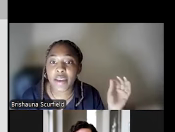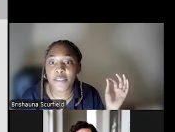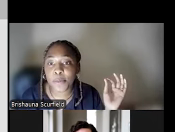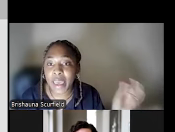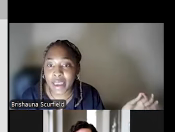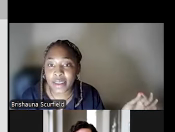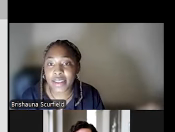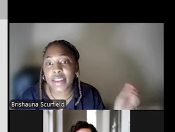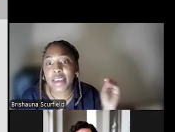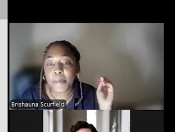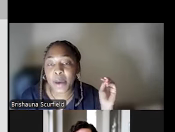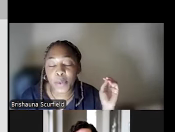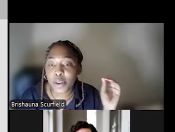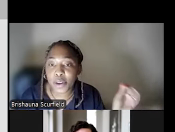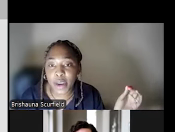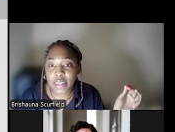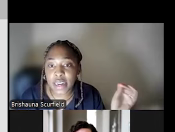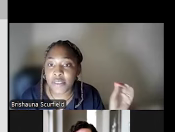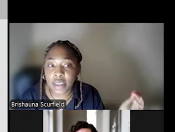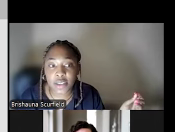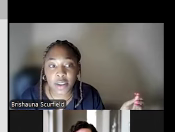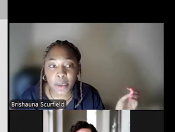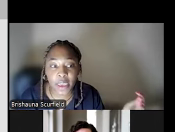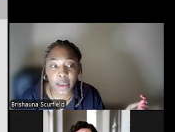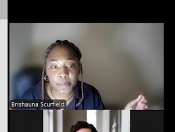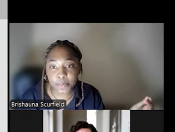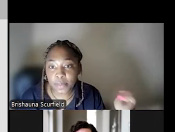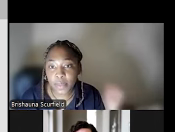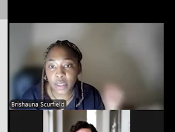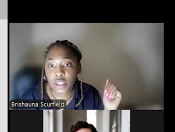I feel bad. But we're going to correct it and everything's going to be okay.